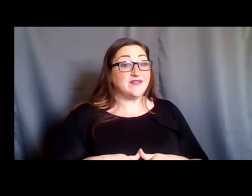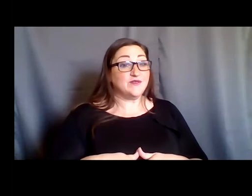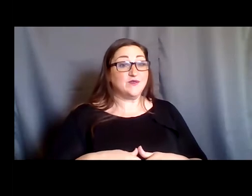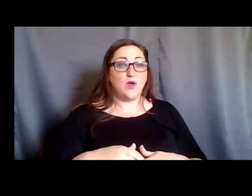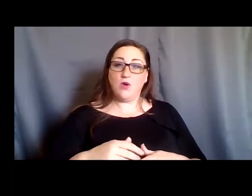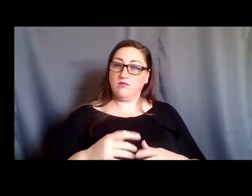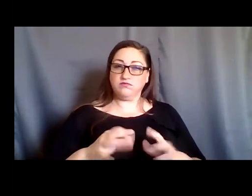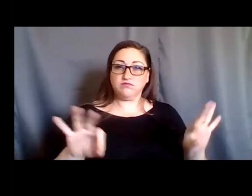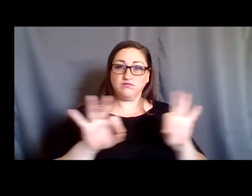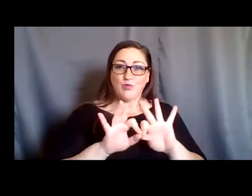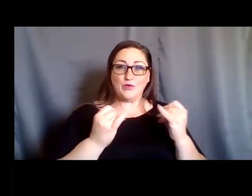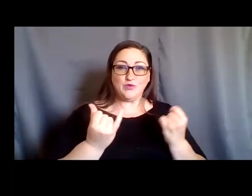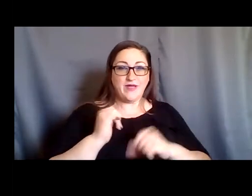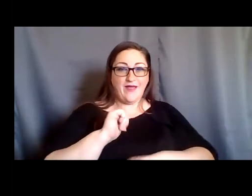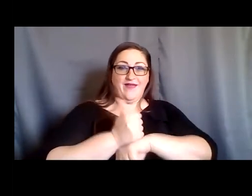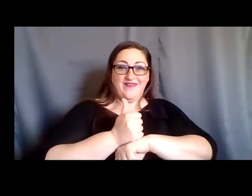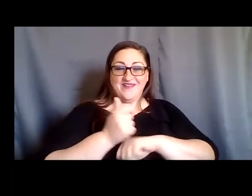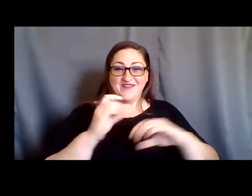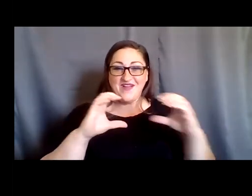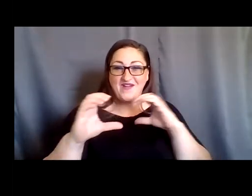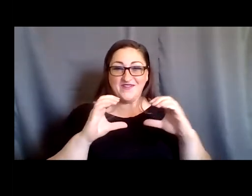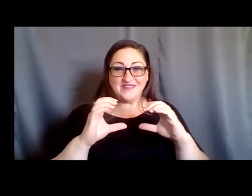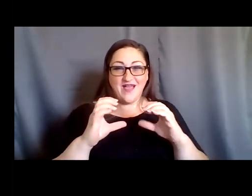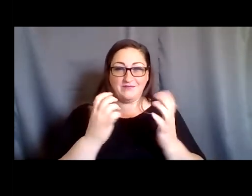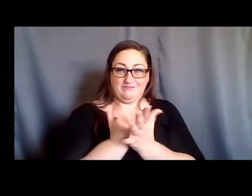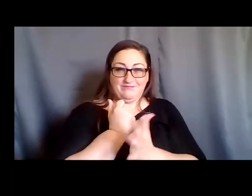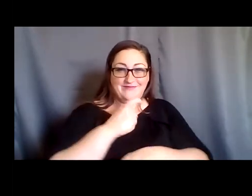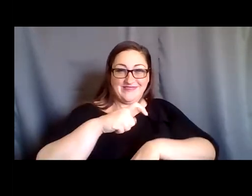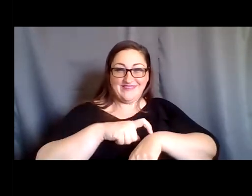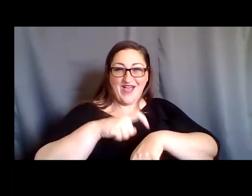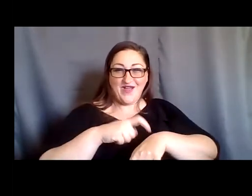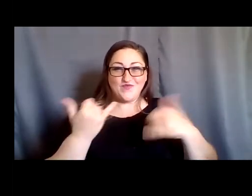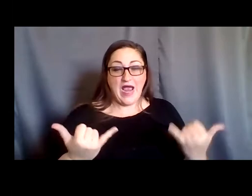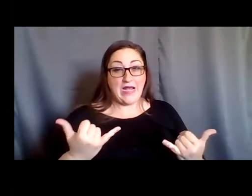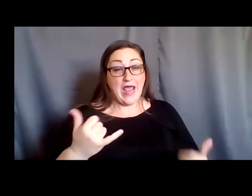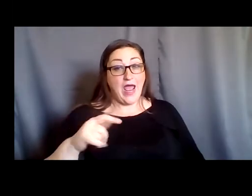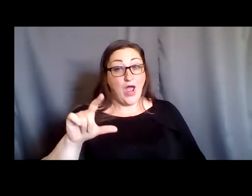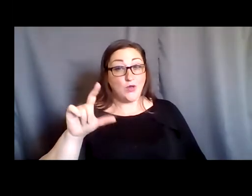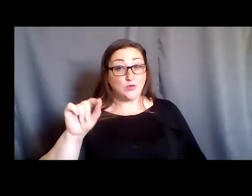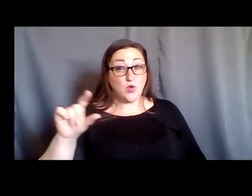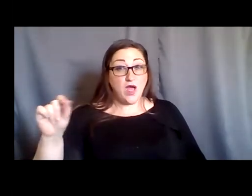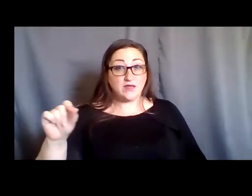In 2020, the challenges to voting rights, voter suppression, voter restoration,